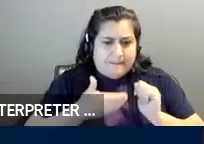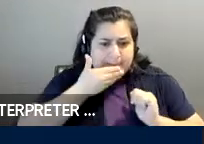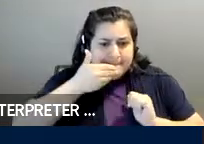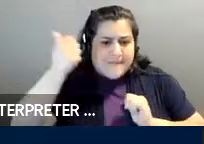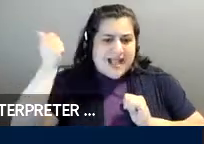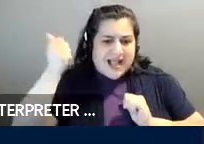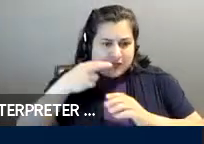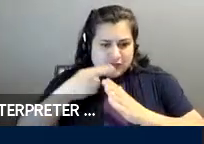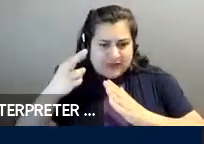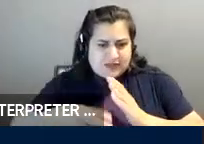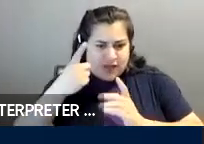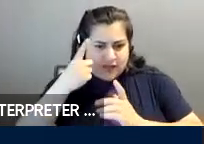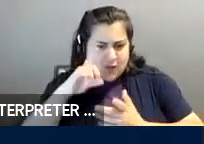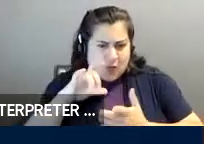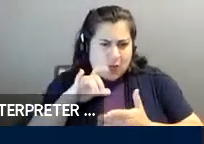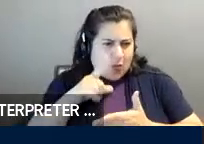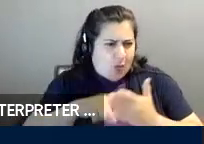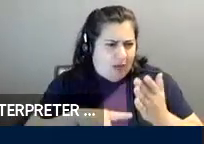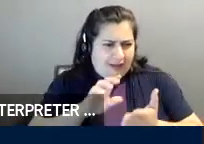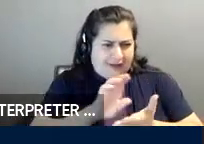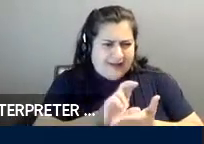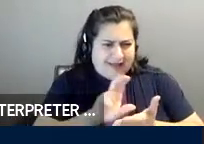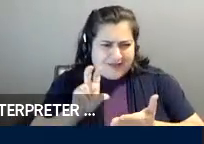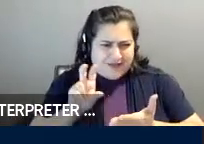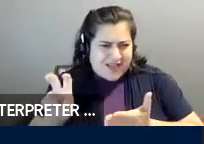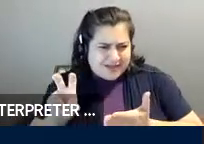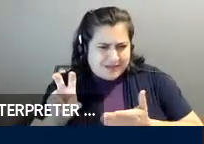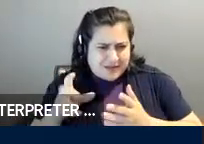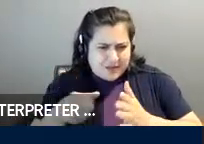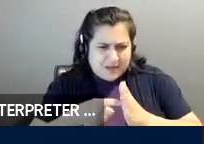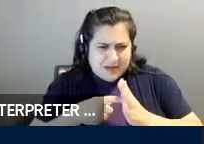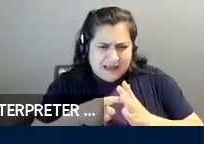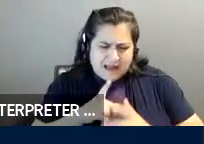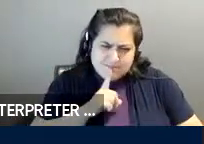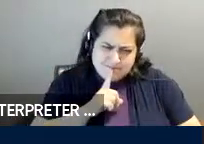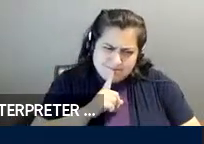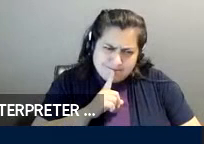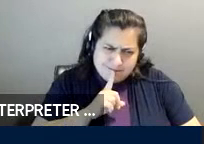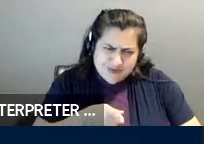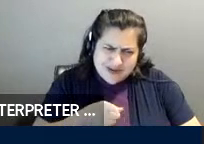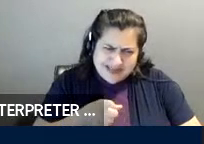That really -- I don't know if that really is something you can really answer, but you